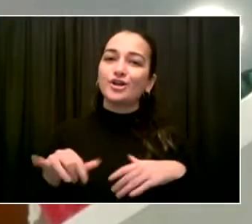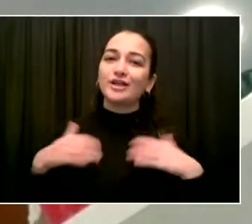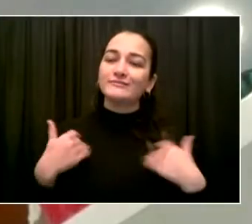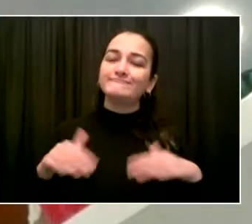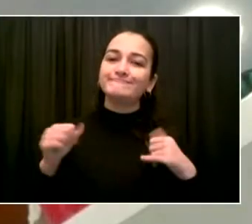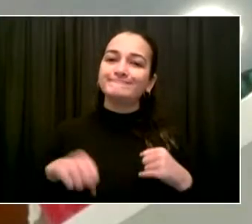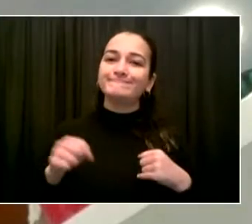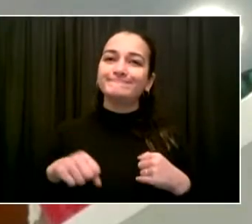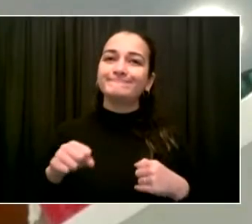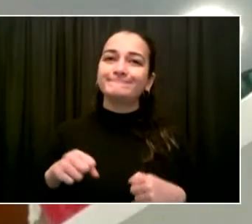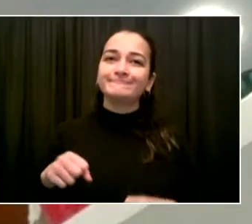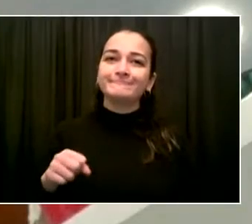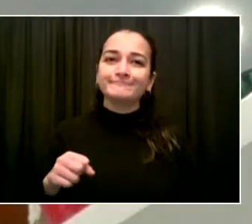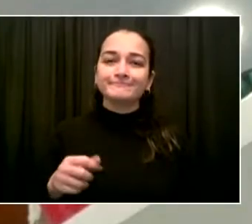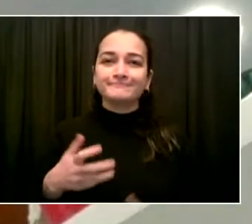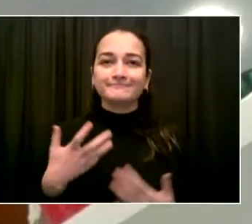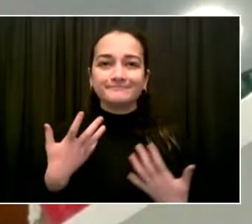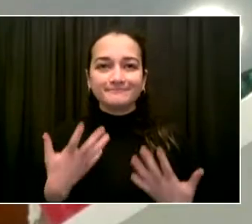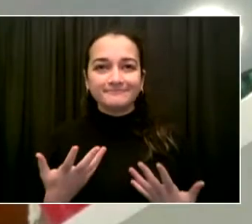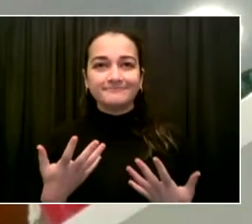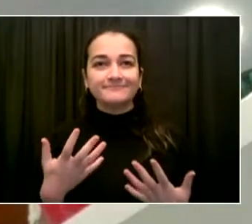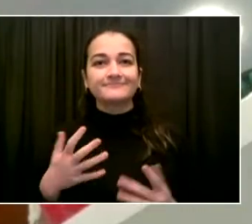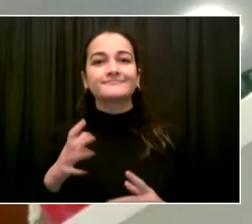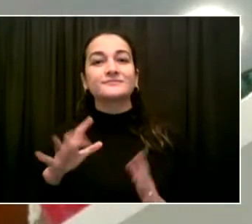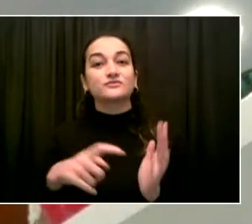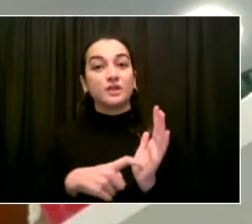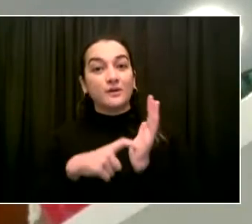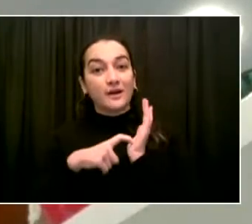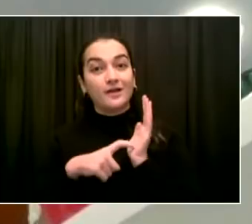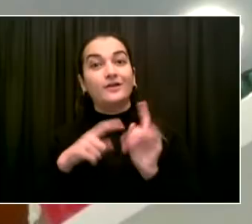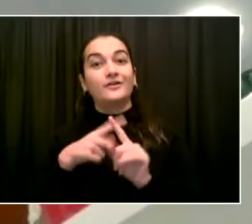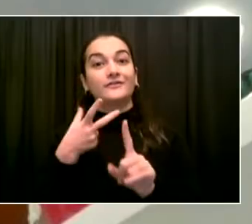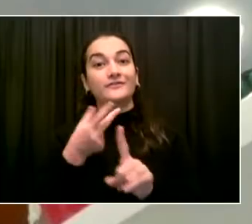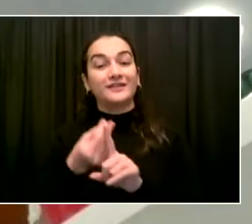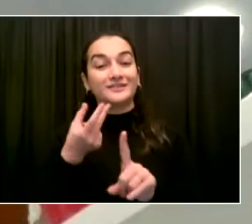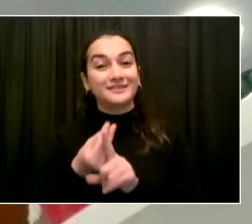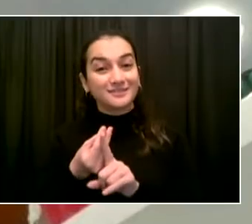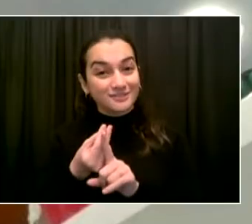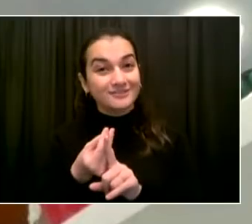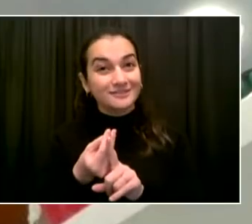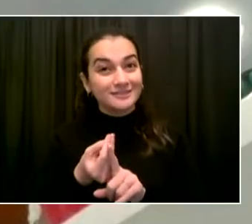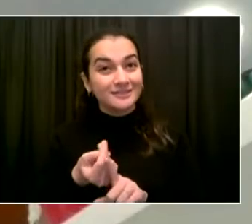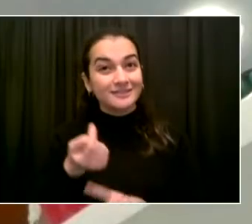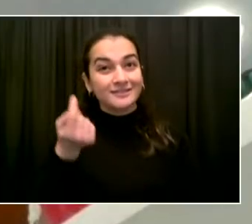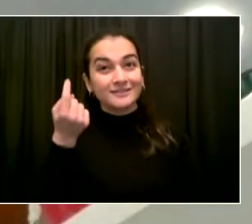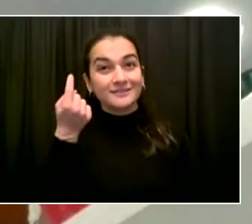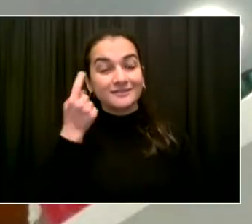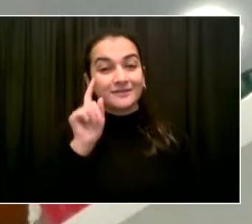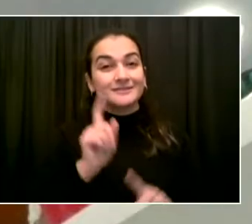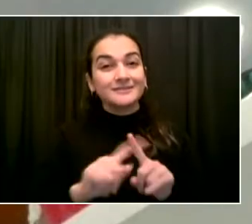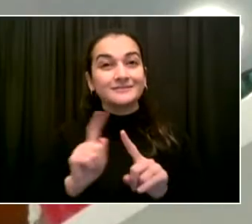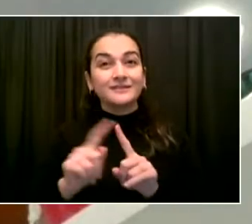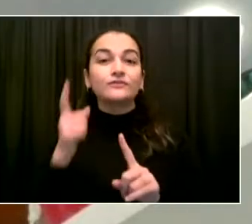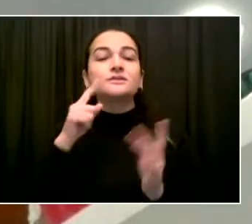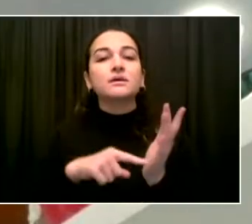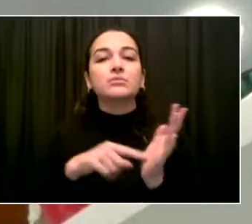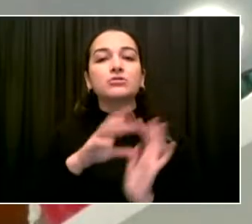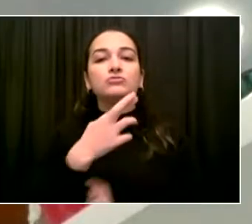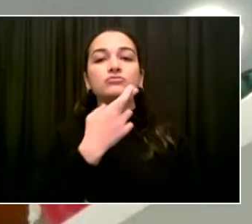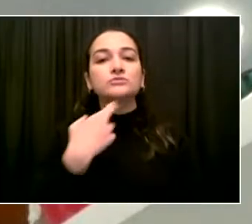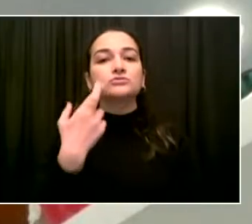OUR KEY WE BEEN